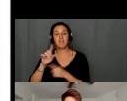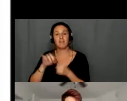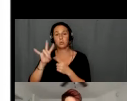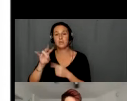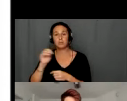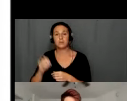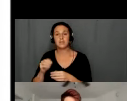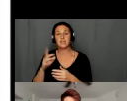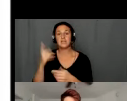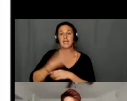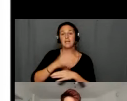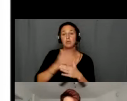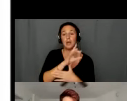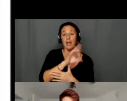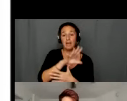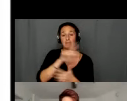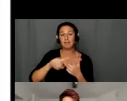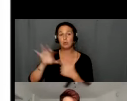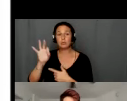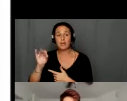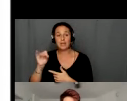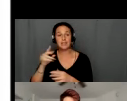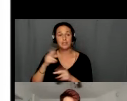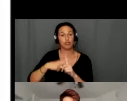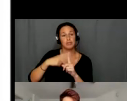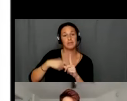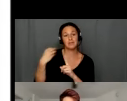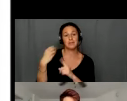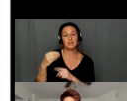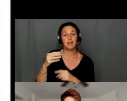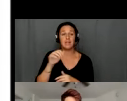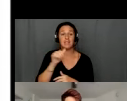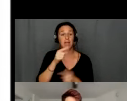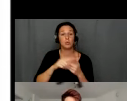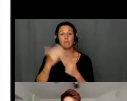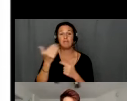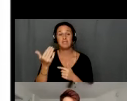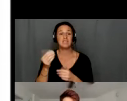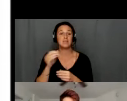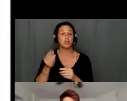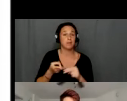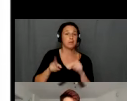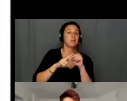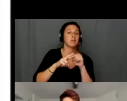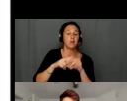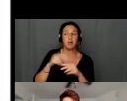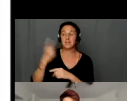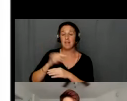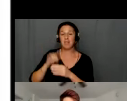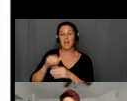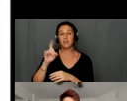90°F, and by 10% to 15%. percent on days above 100 degrees F.